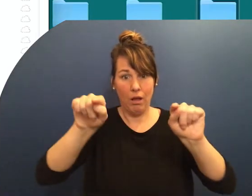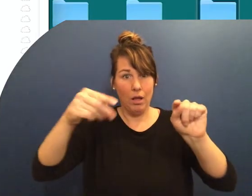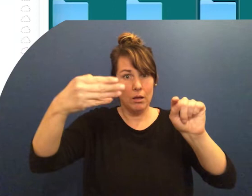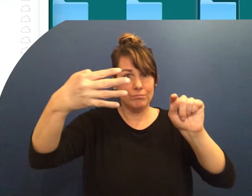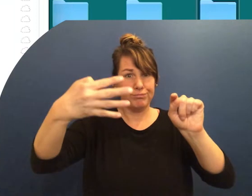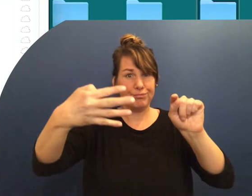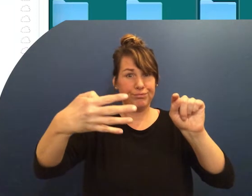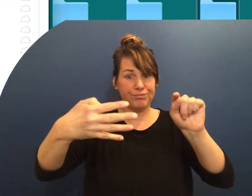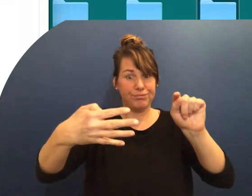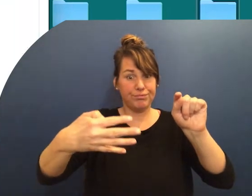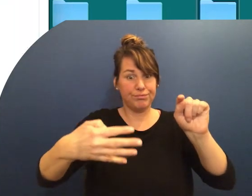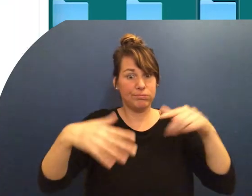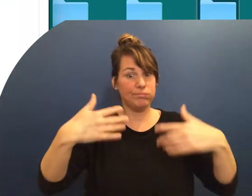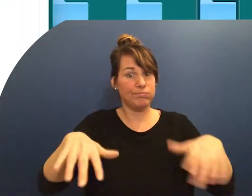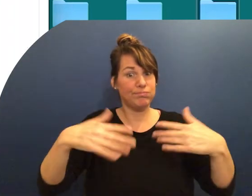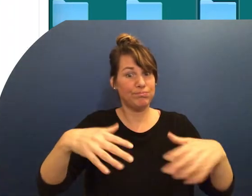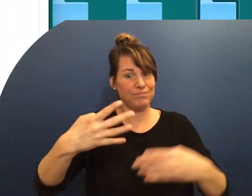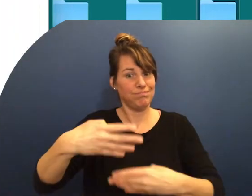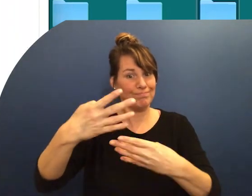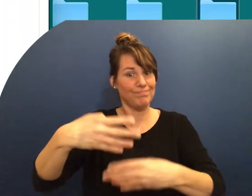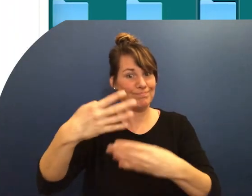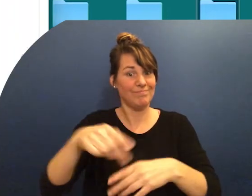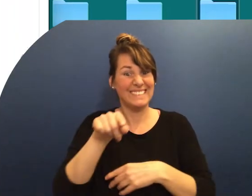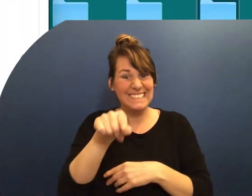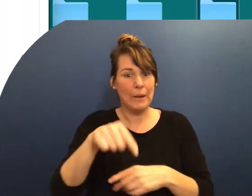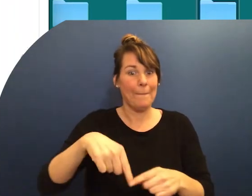from Corpus NGT and this folder